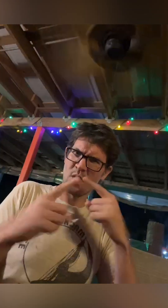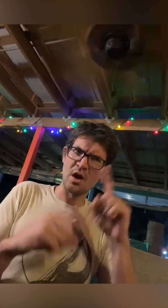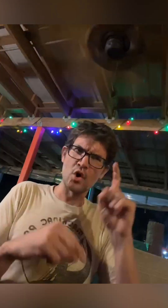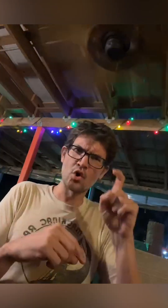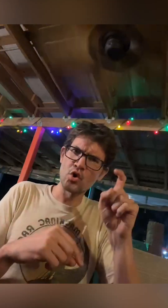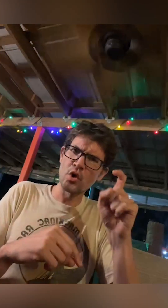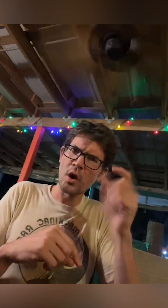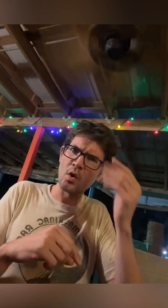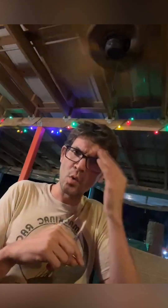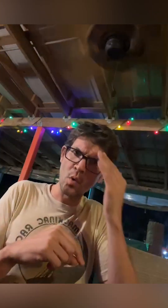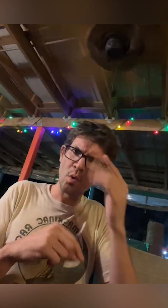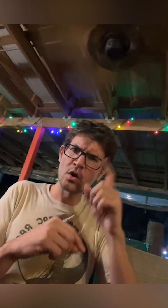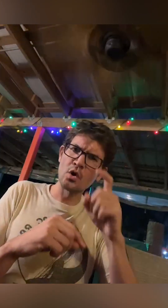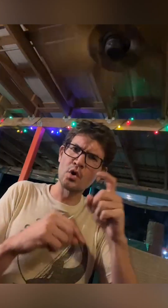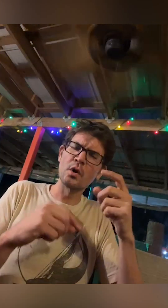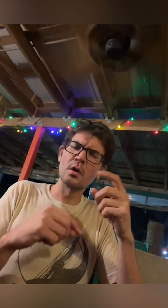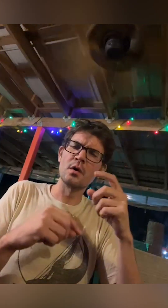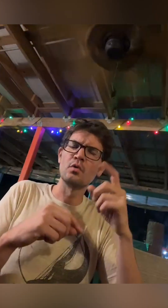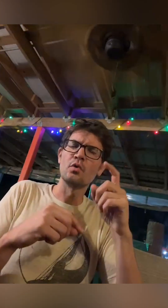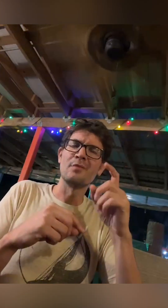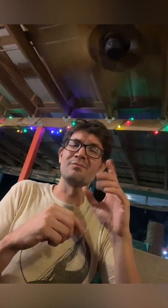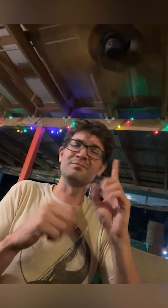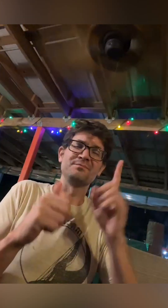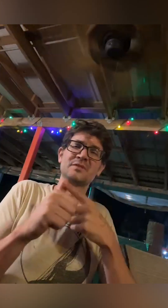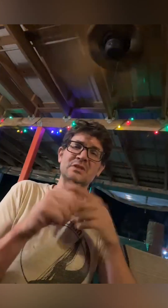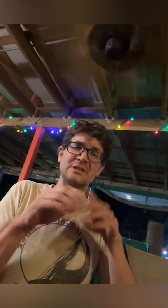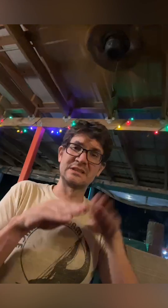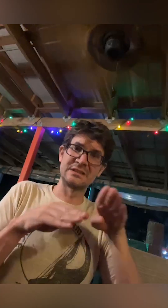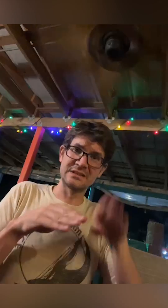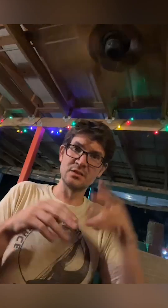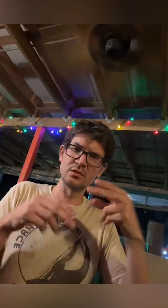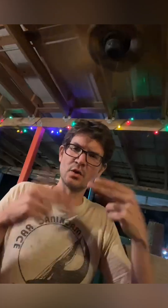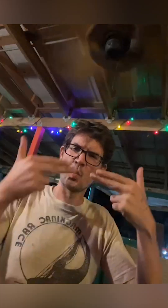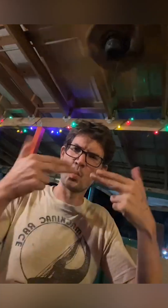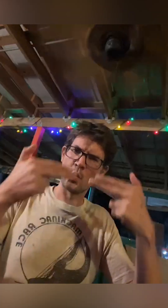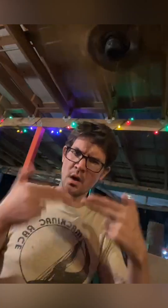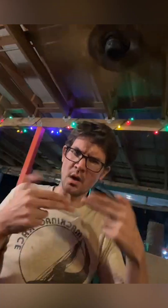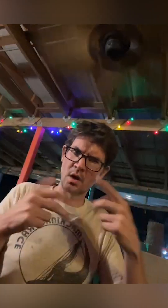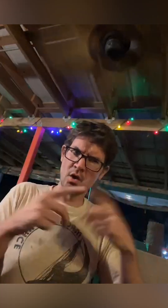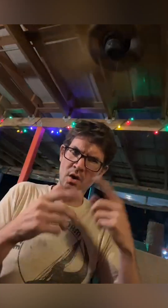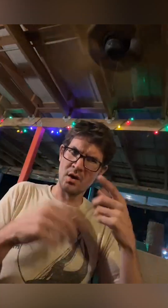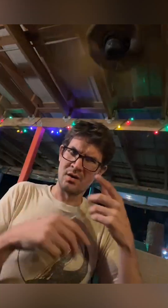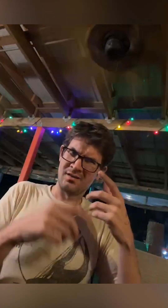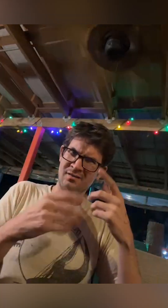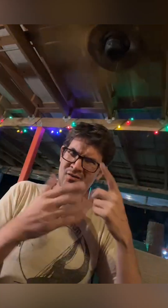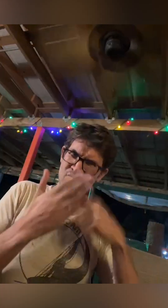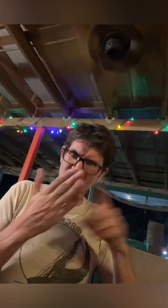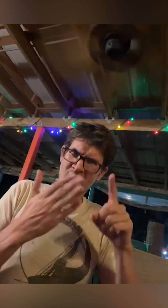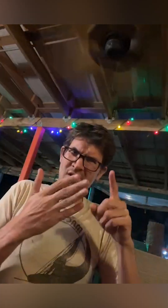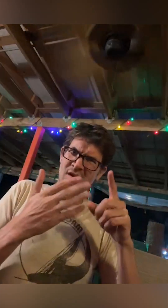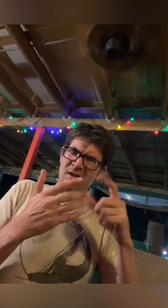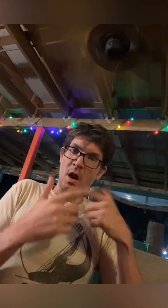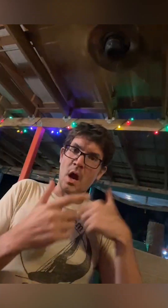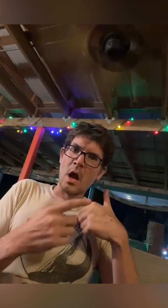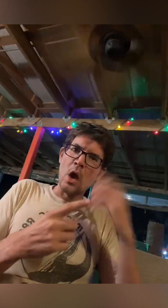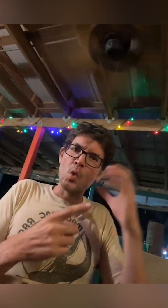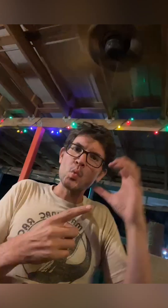He should’ve known that the first step was to actually troubleshoot and check things properly.